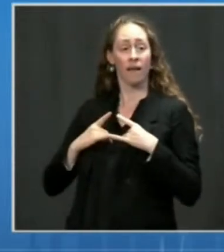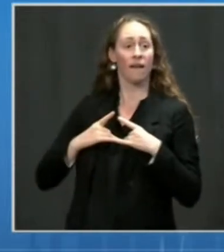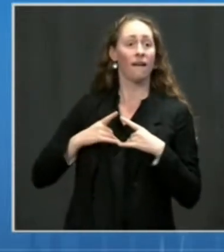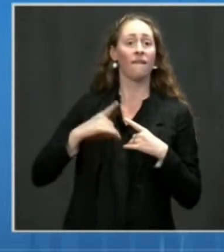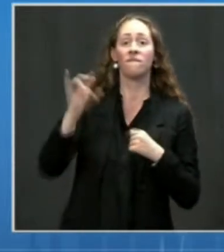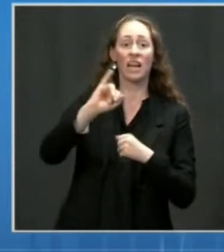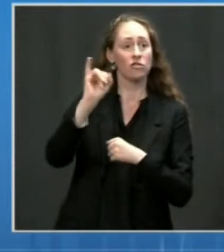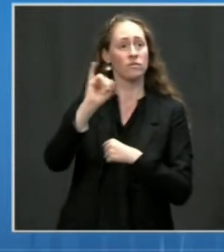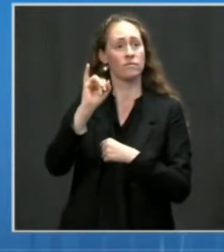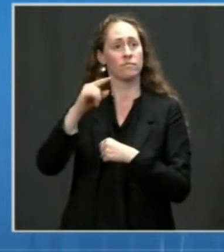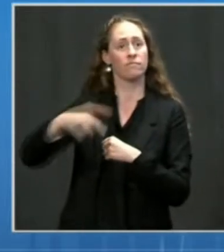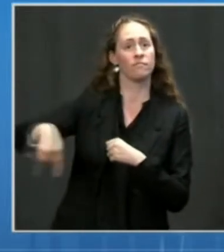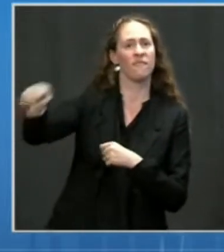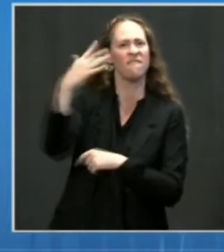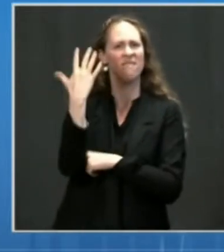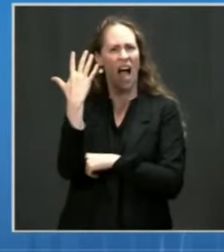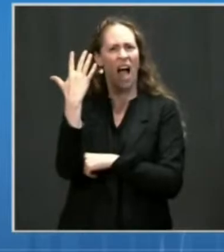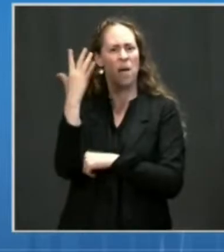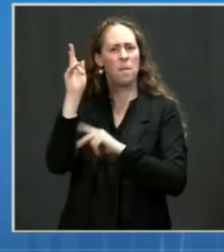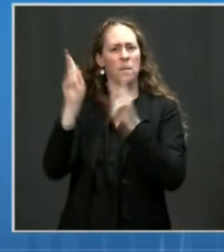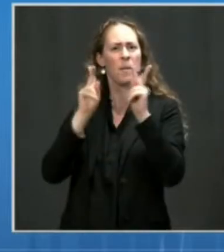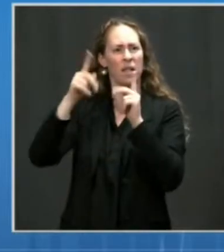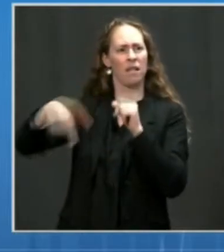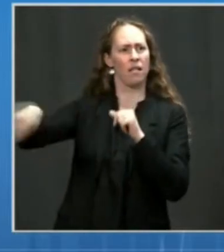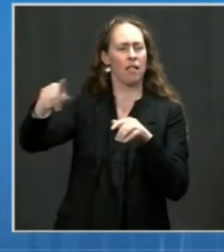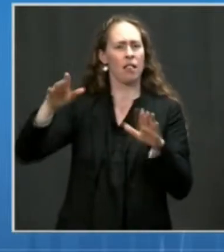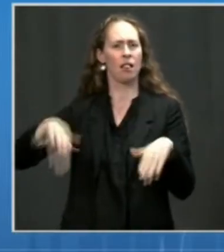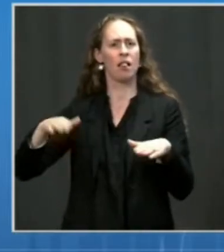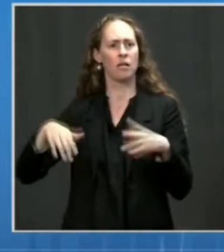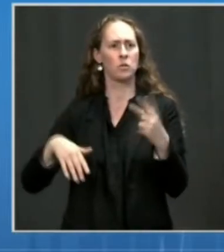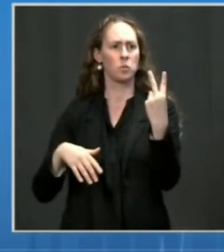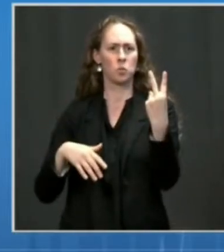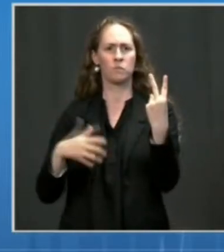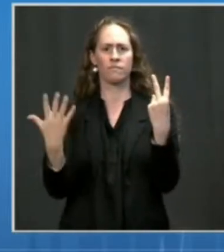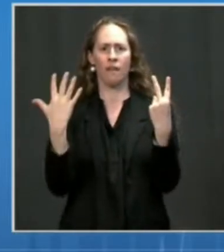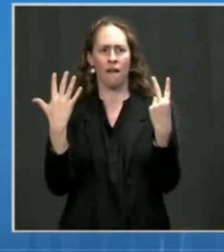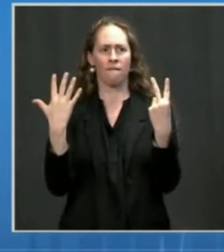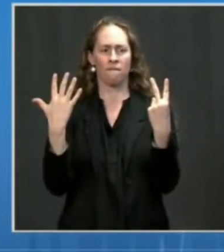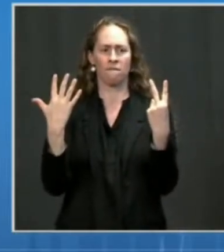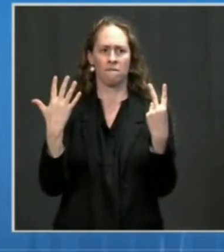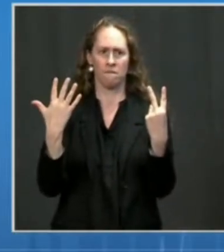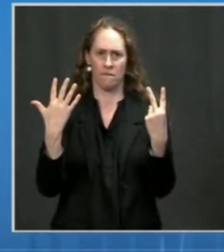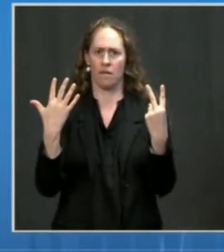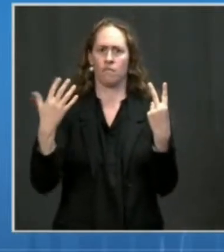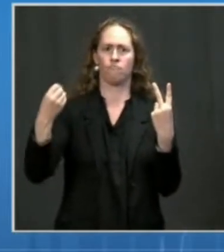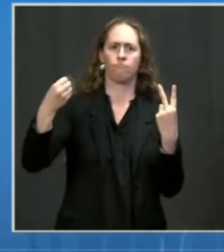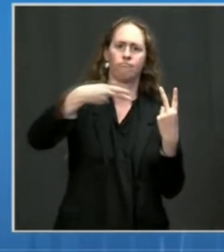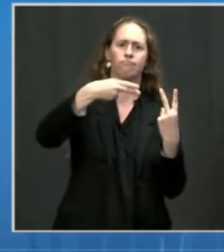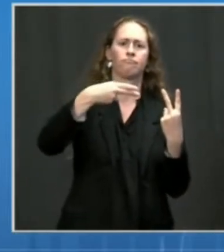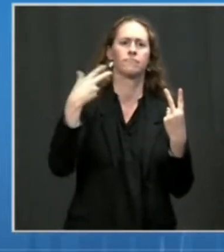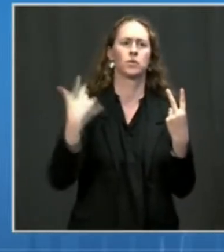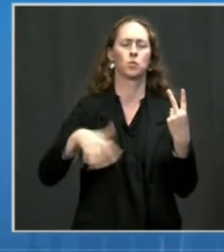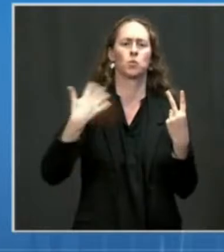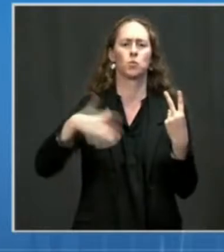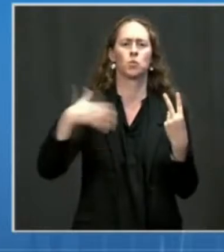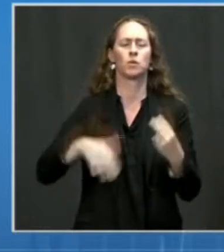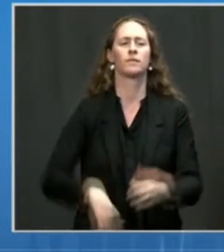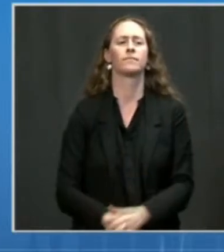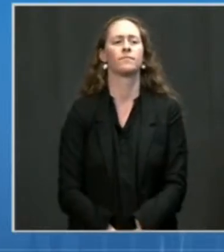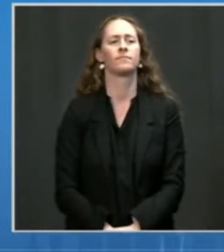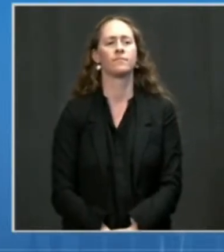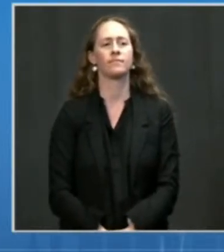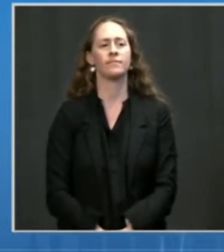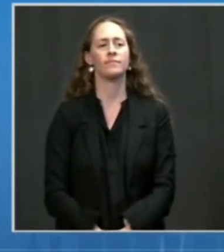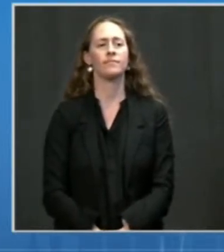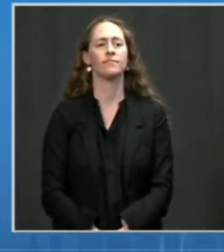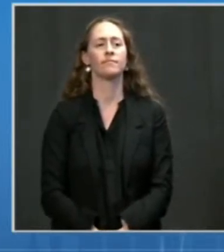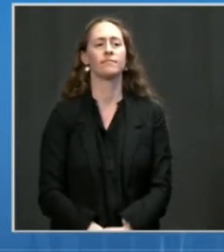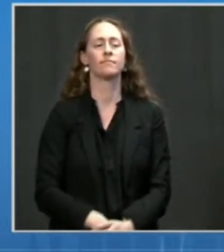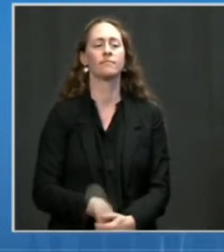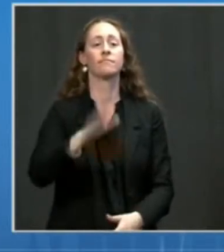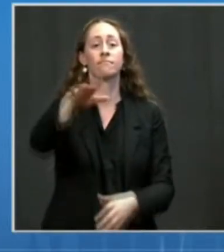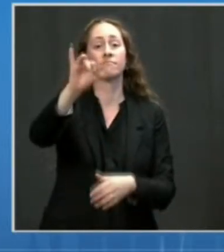PEOPLE, WE ESTIMATE THAT YOU